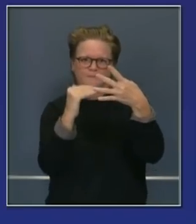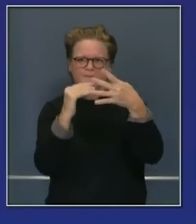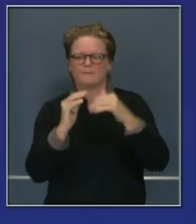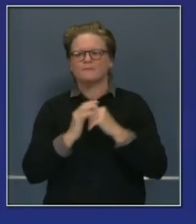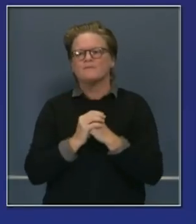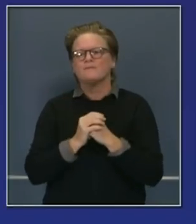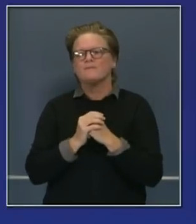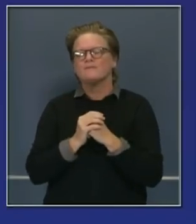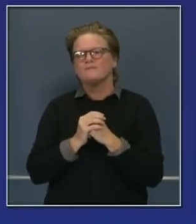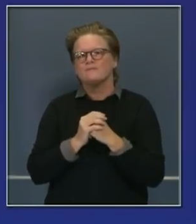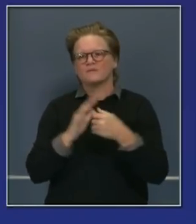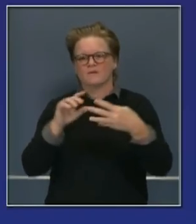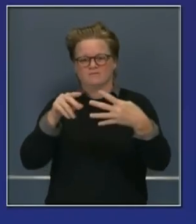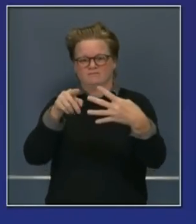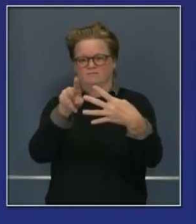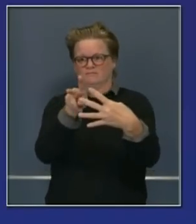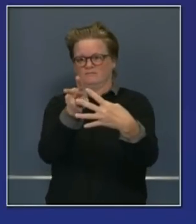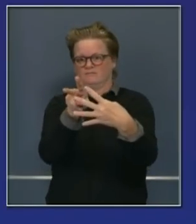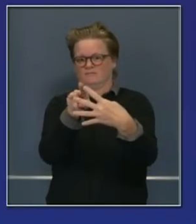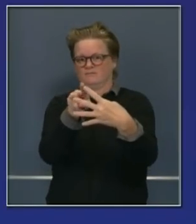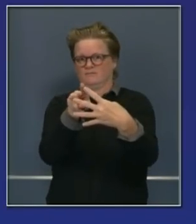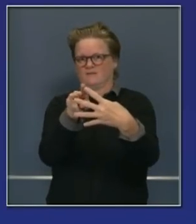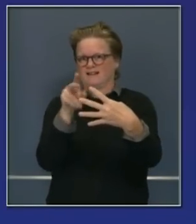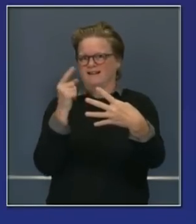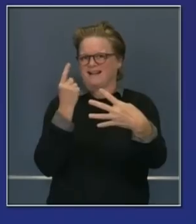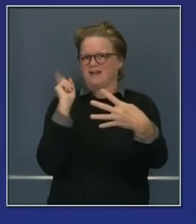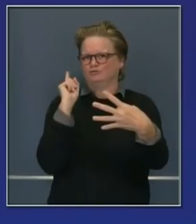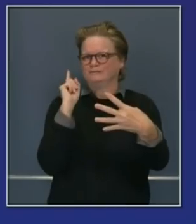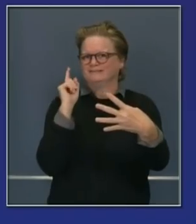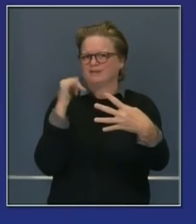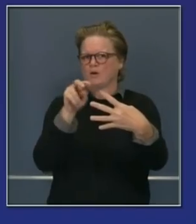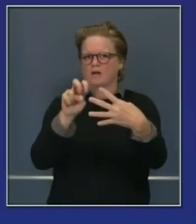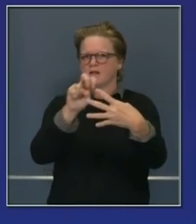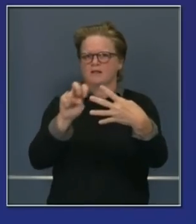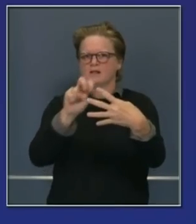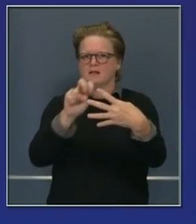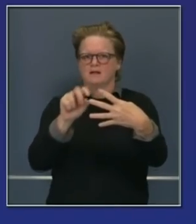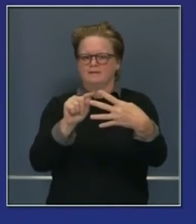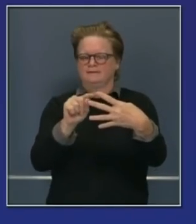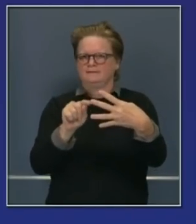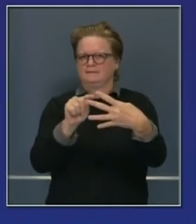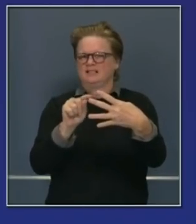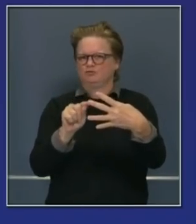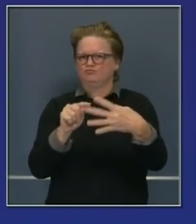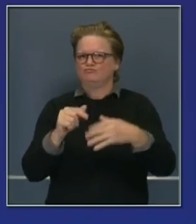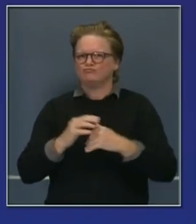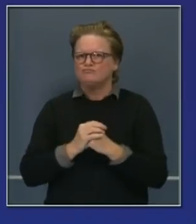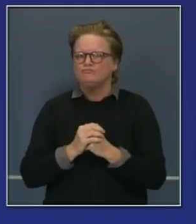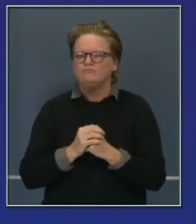NOW, 48 COUNTIES THAT ARE OUT OF THE MOST RESTRICTIVE TIER AND MORE PROGRESS MADE INTO THE